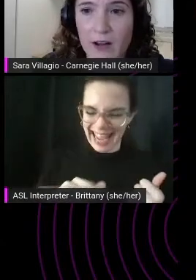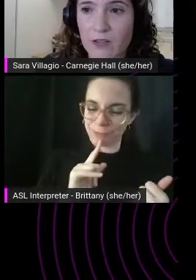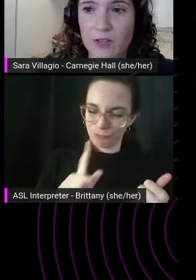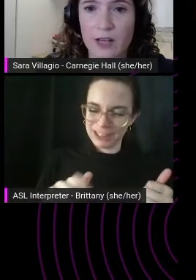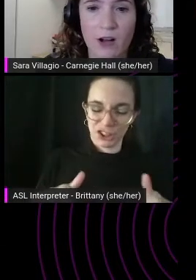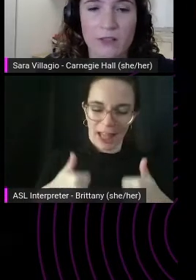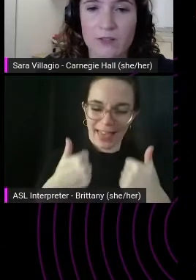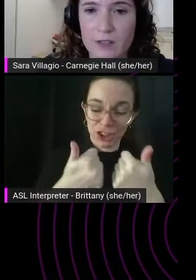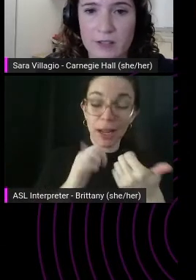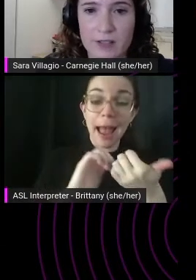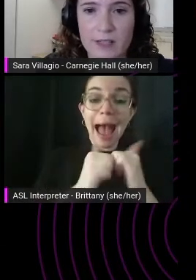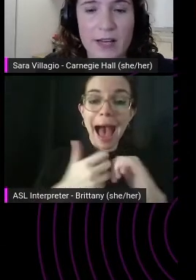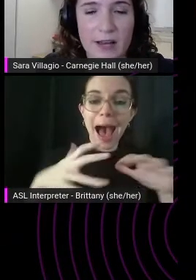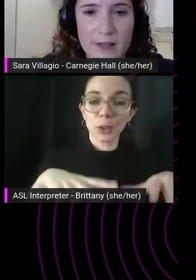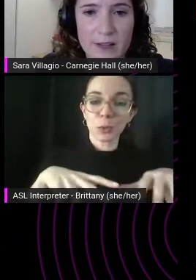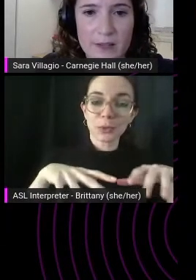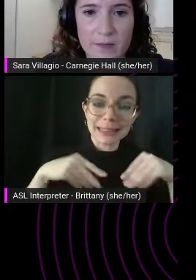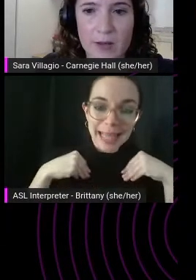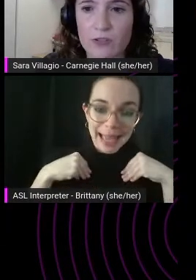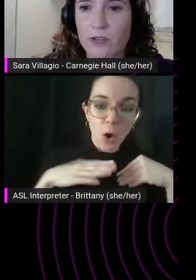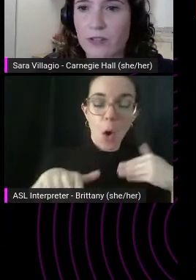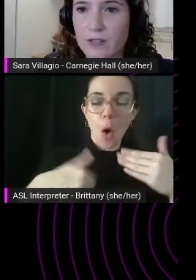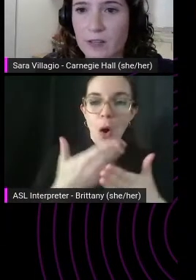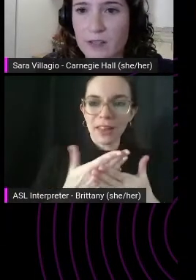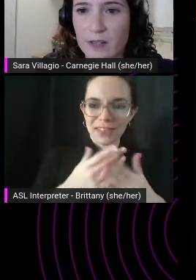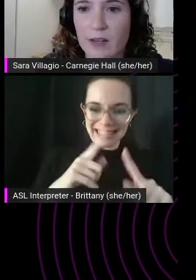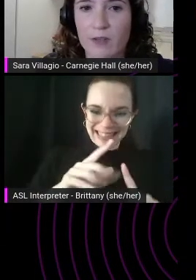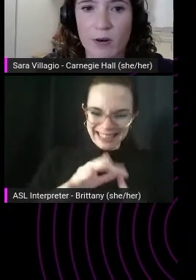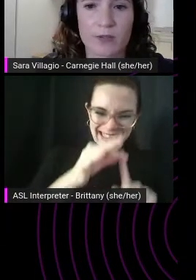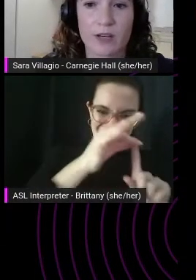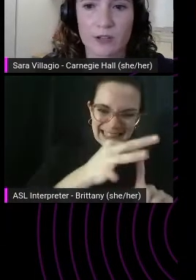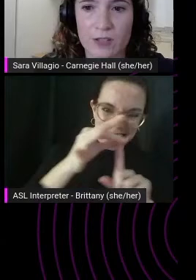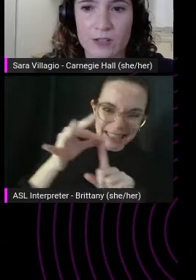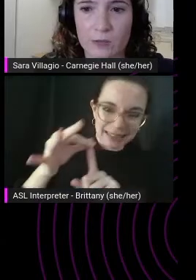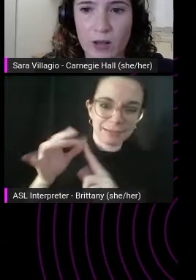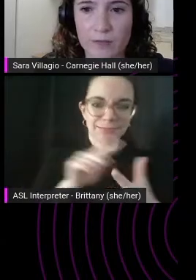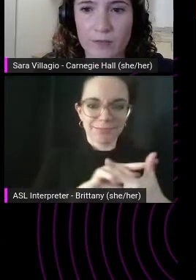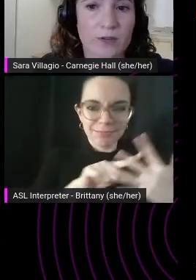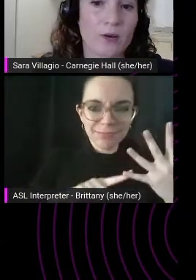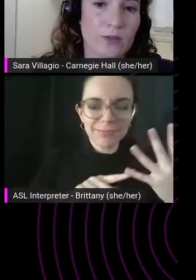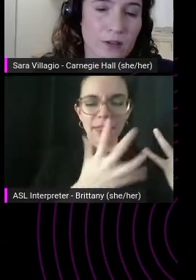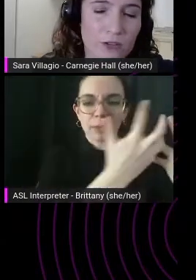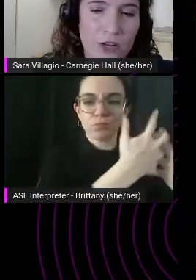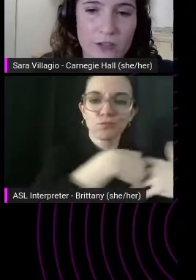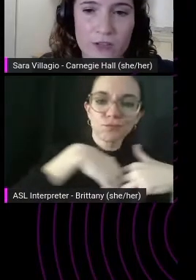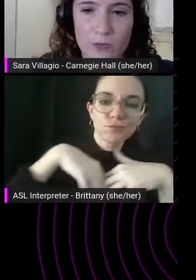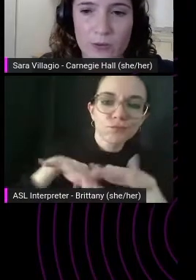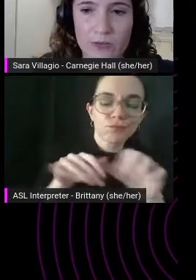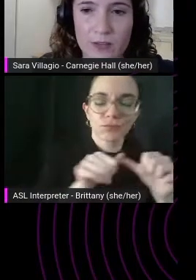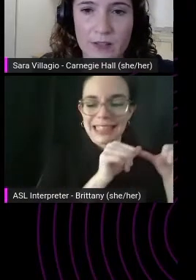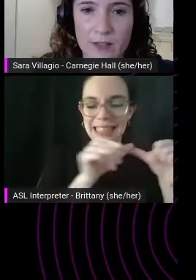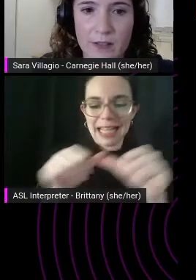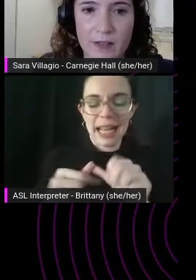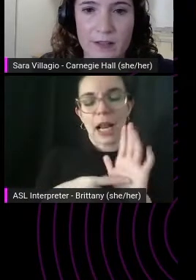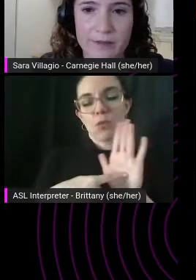How do you take all of these distinct assets and make sure they're consistent and represent your season well. So that was another challenge that we were facing.